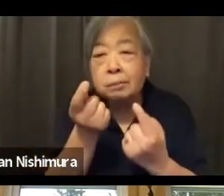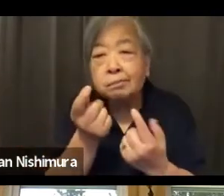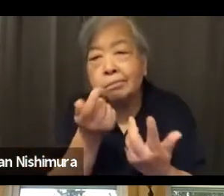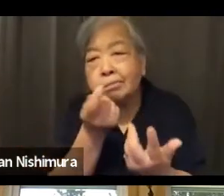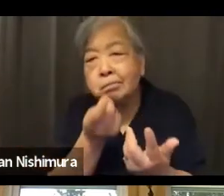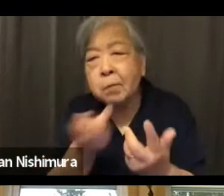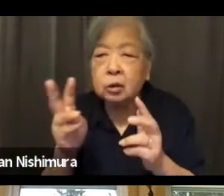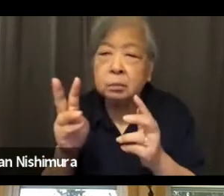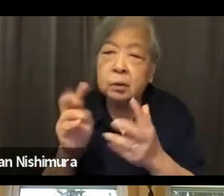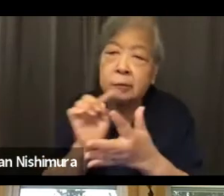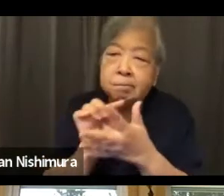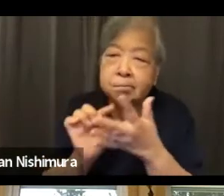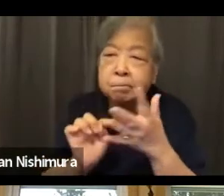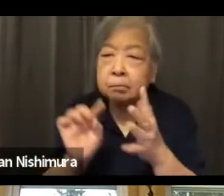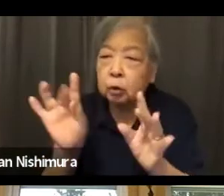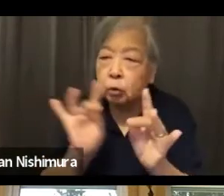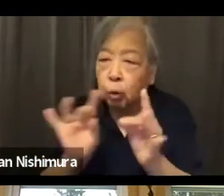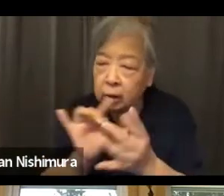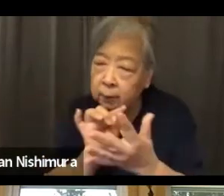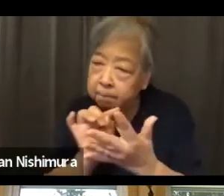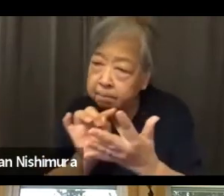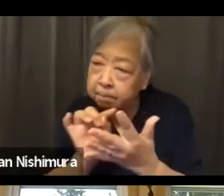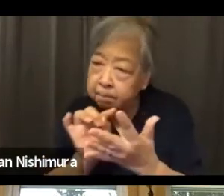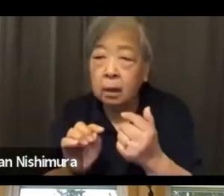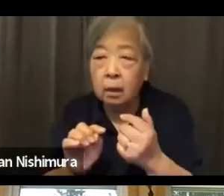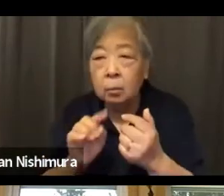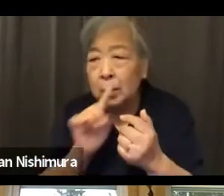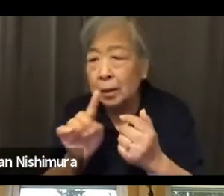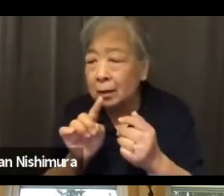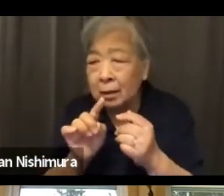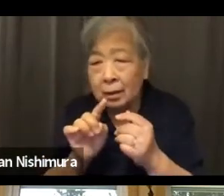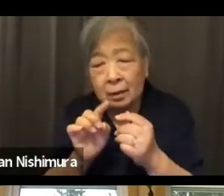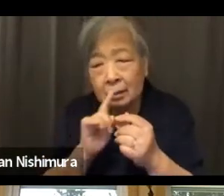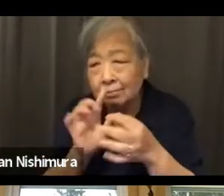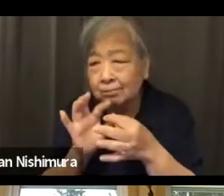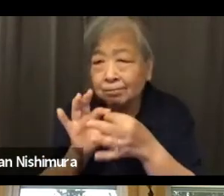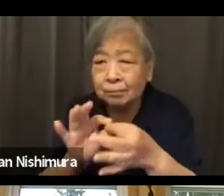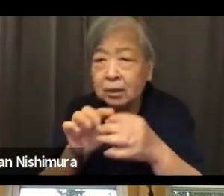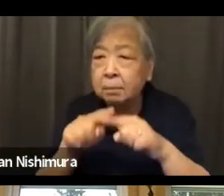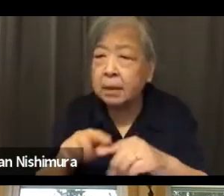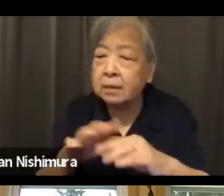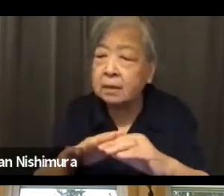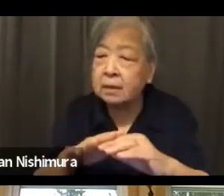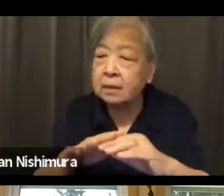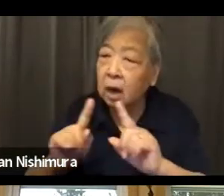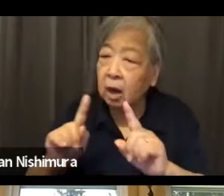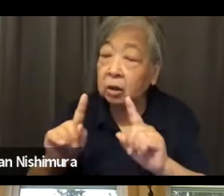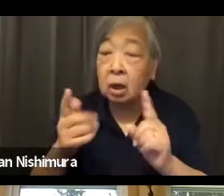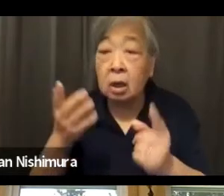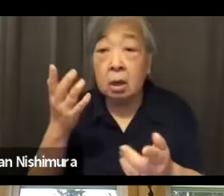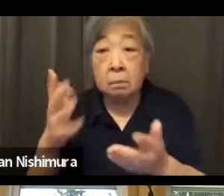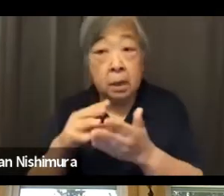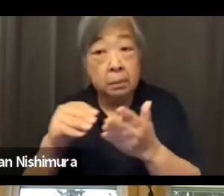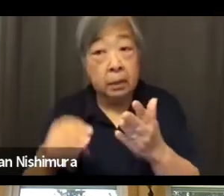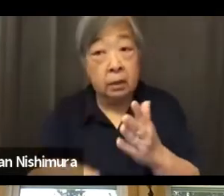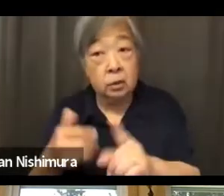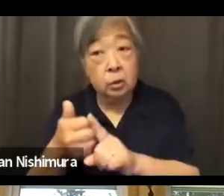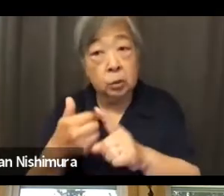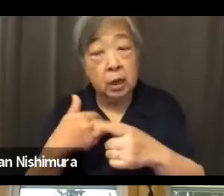So much as part of the dialogue, the student may have a mobility impairment and the initial